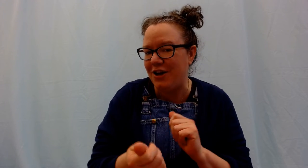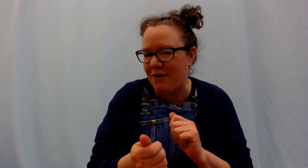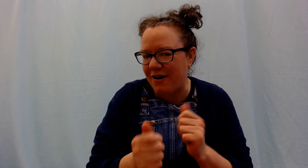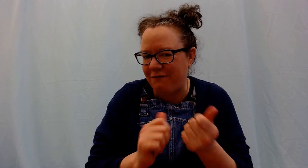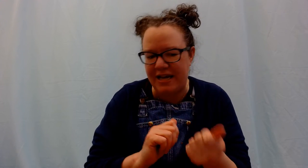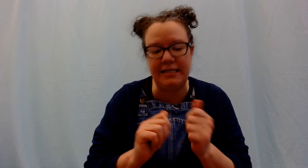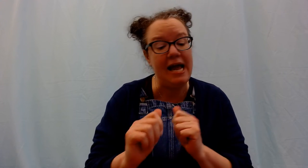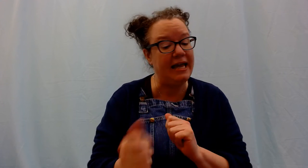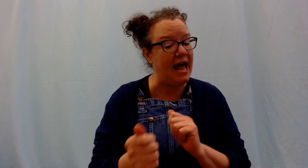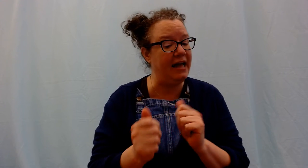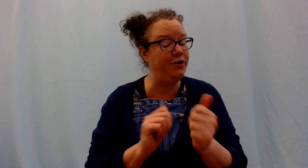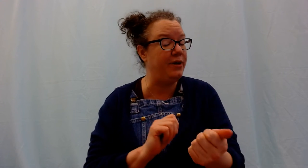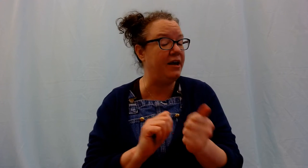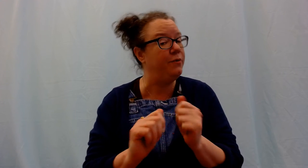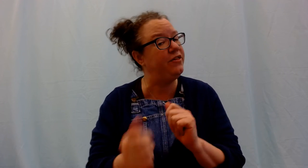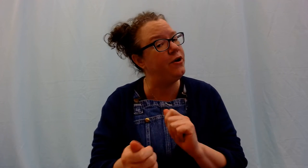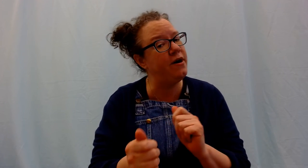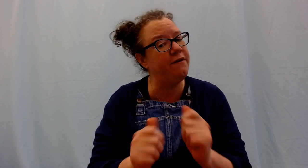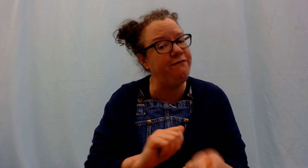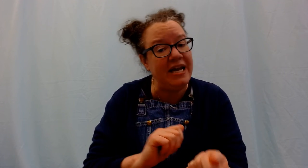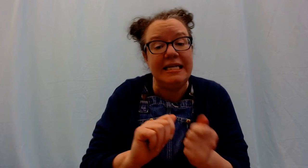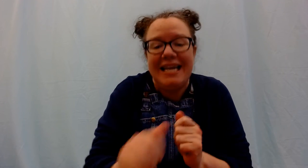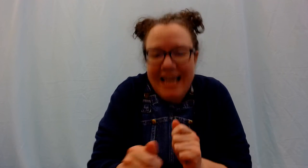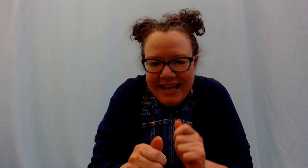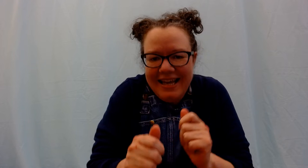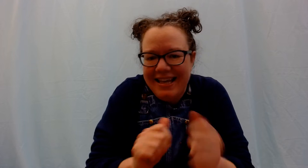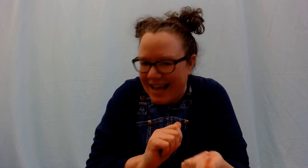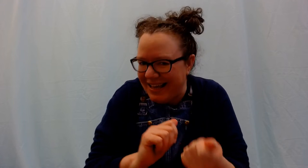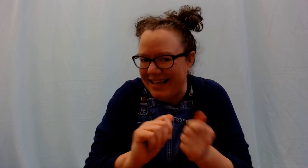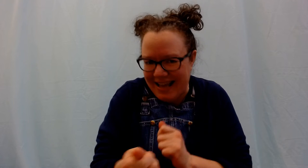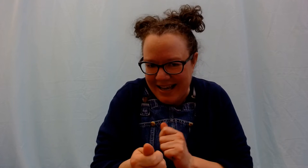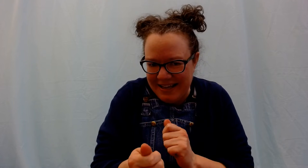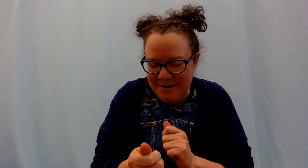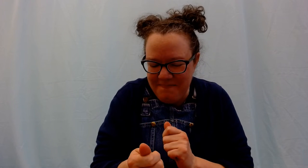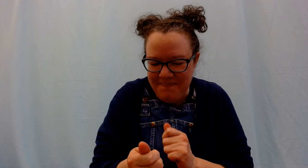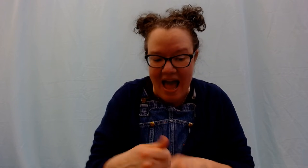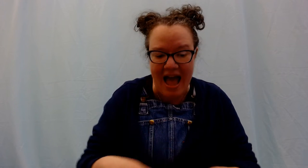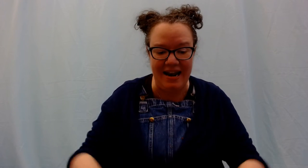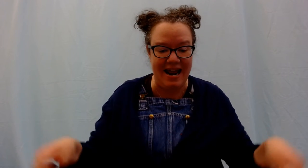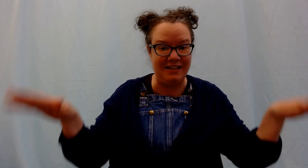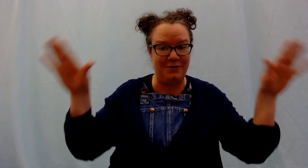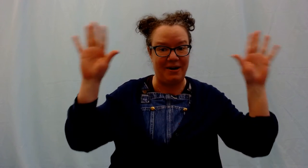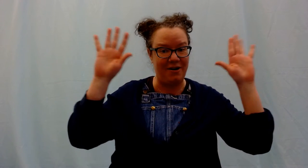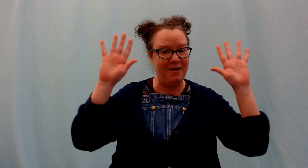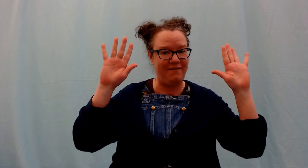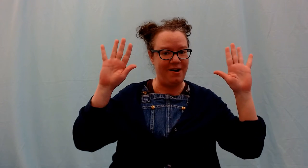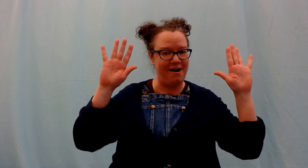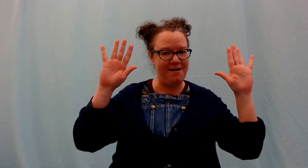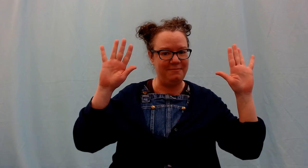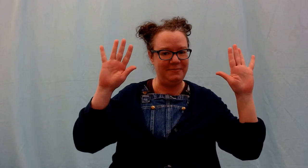#your feet? Can you kick with your feet? Kick, kick, kick.# Next we're gonna wave our arms.